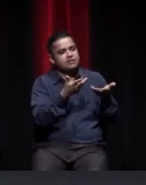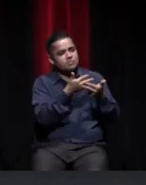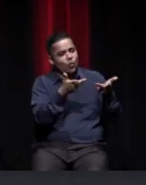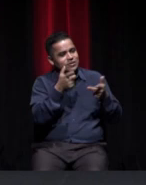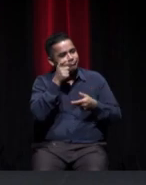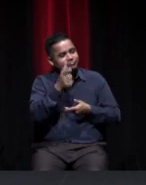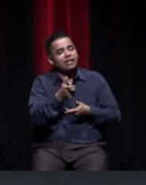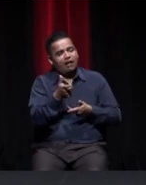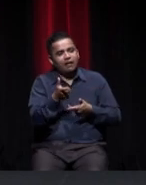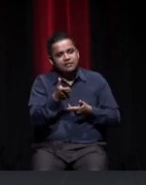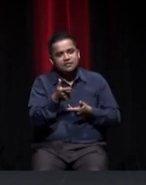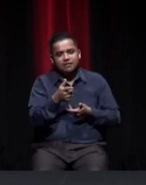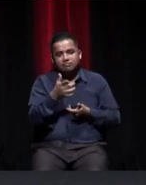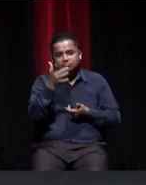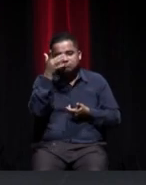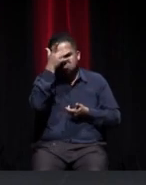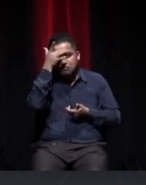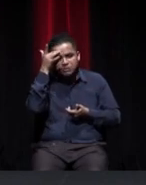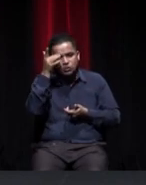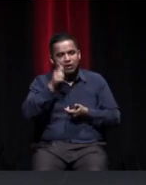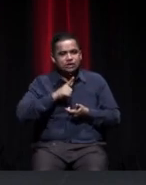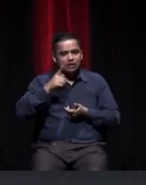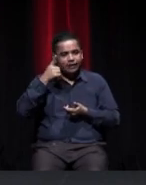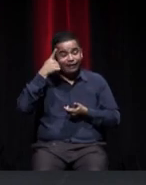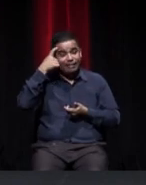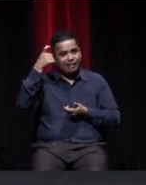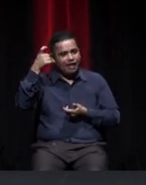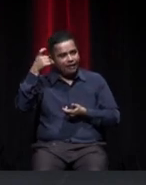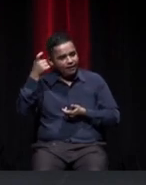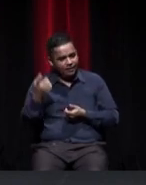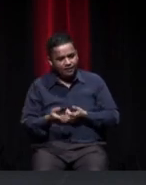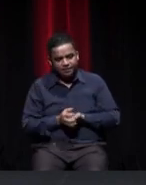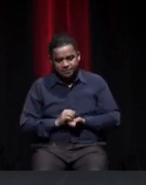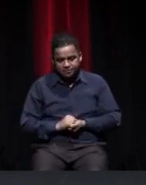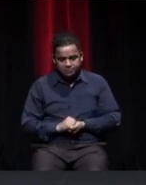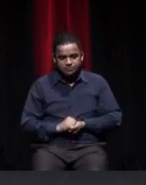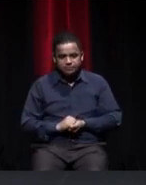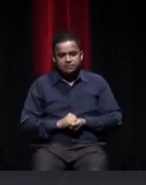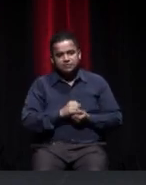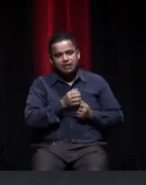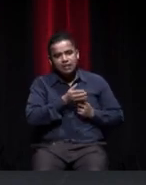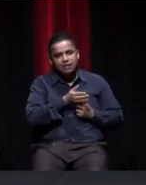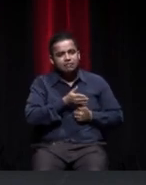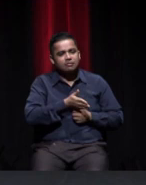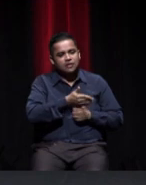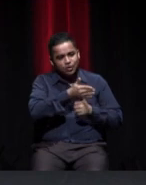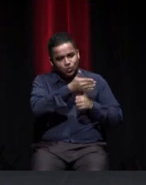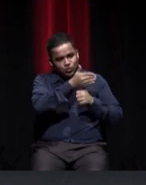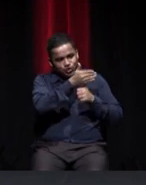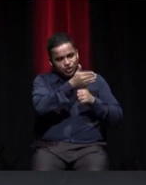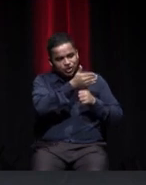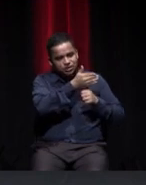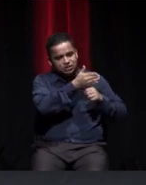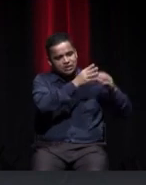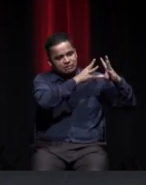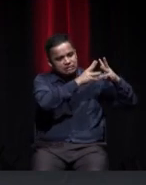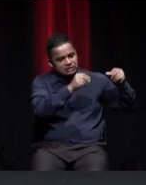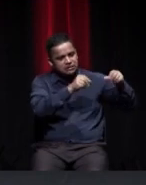Because he was an enthusiast of the idea that technologies were eliminating legwork